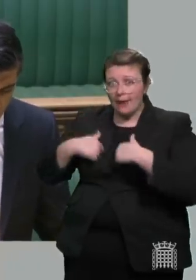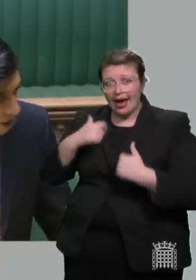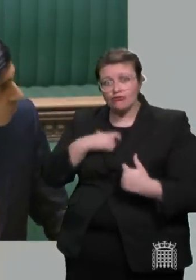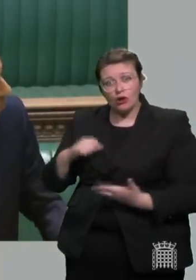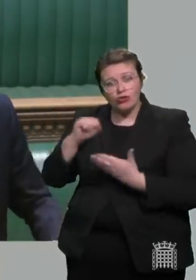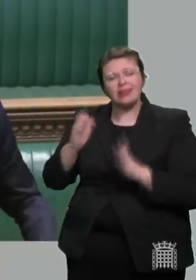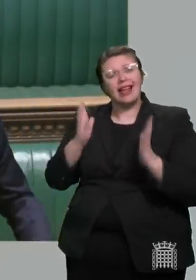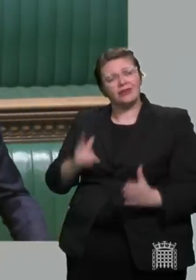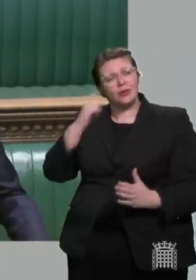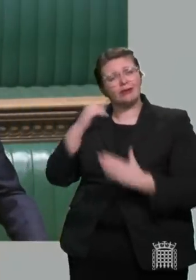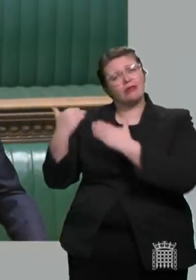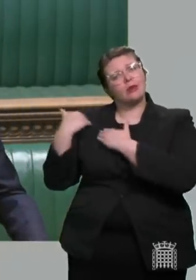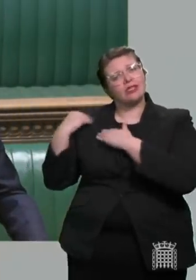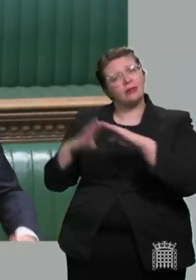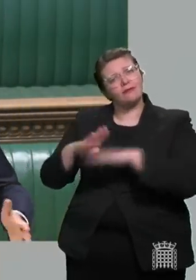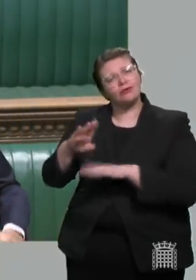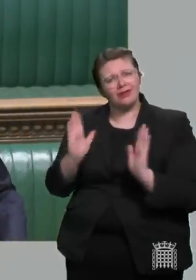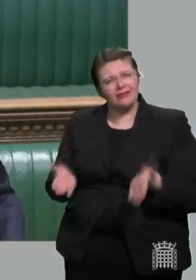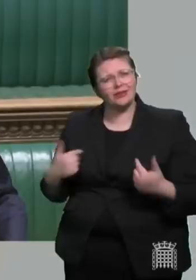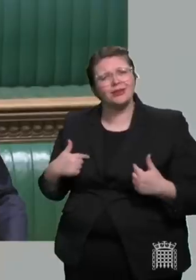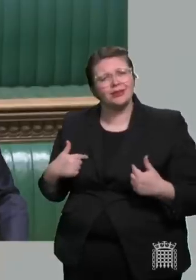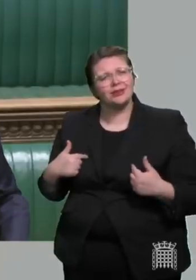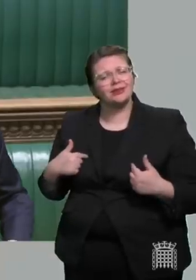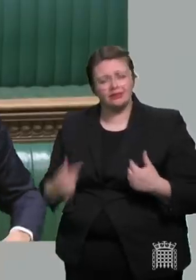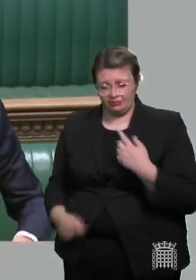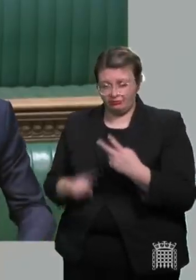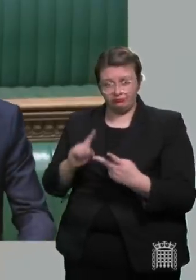Another alternative would be to try and find all the savings we need